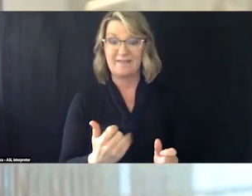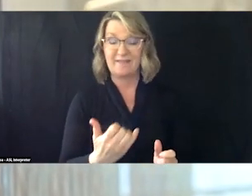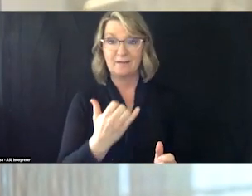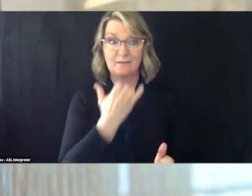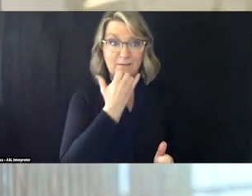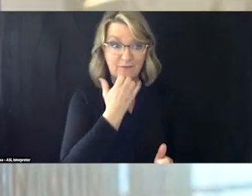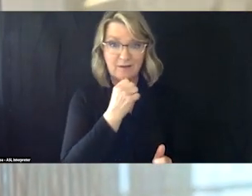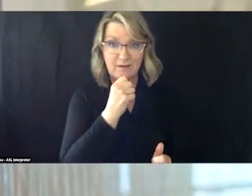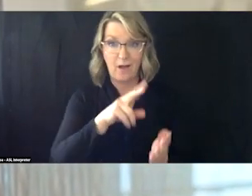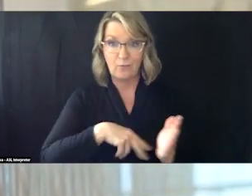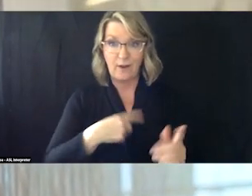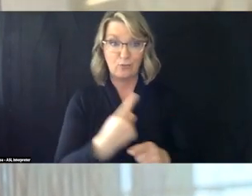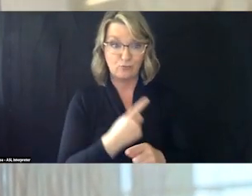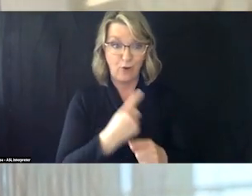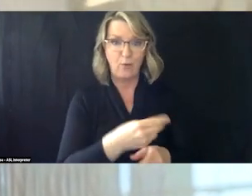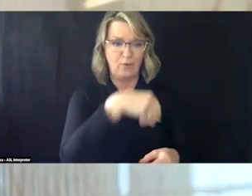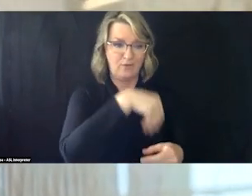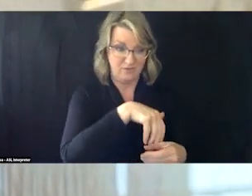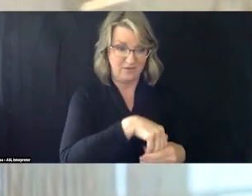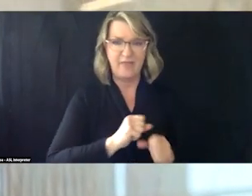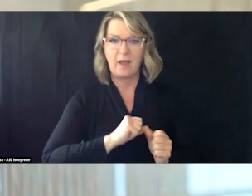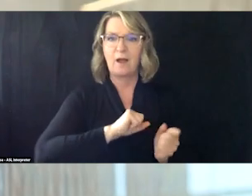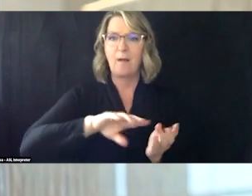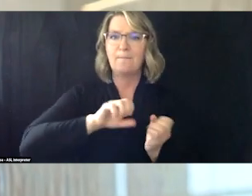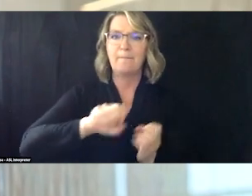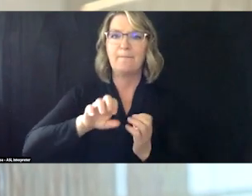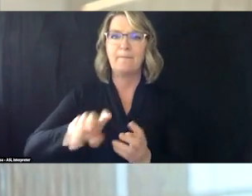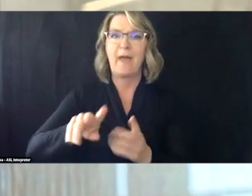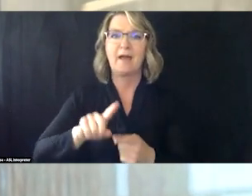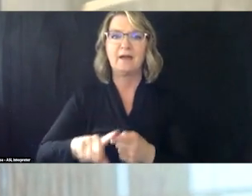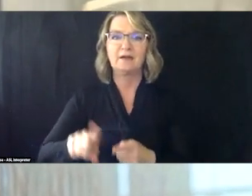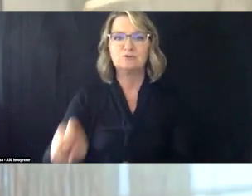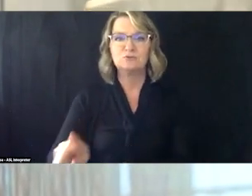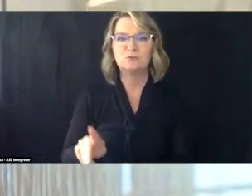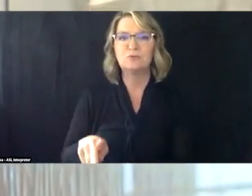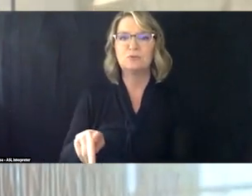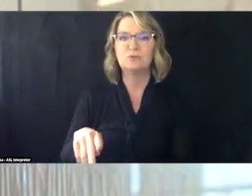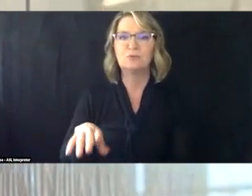ballot would then come back to our Central account facility to be tabulated I want to describe how